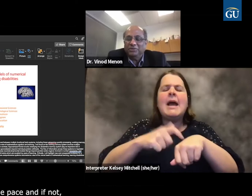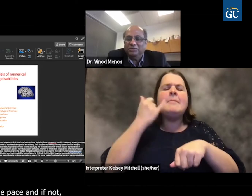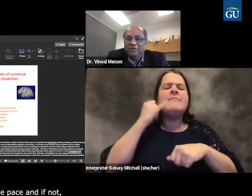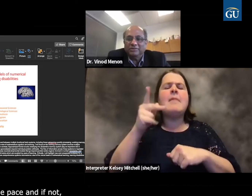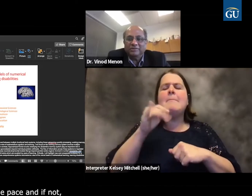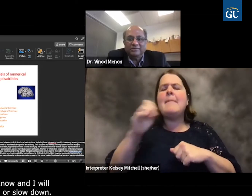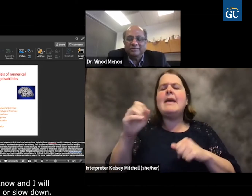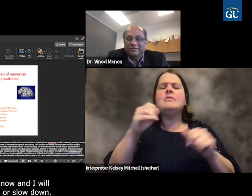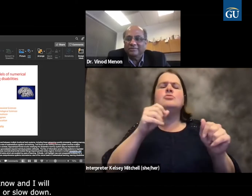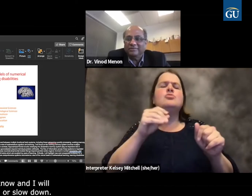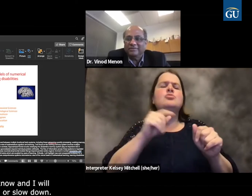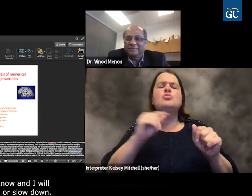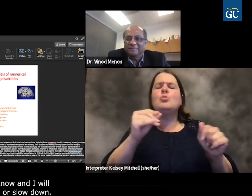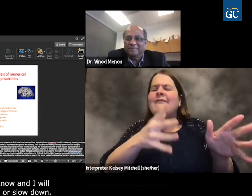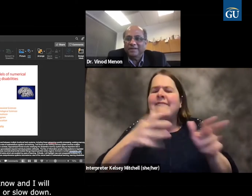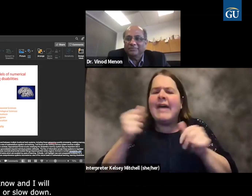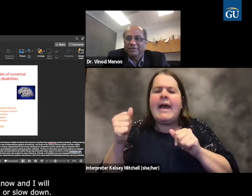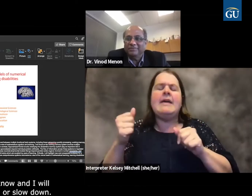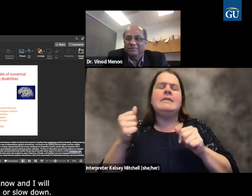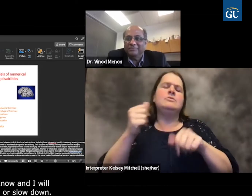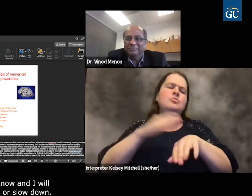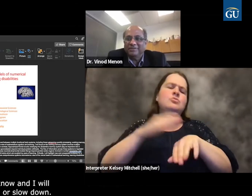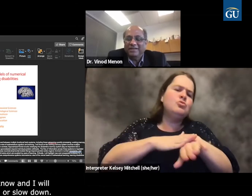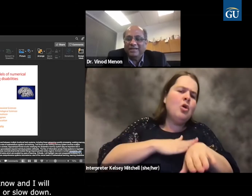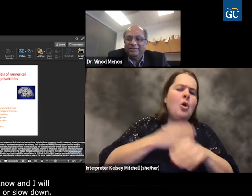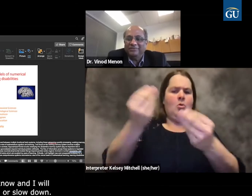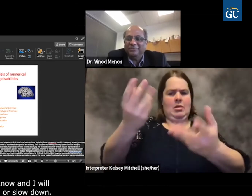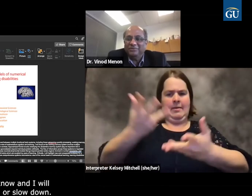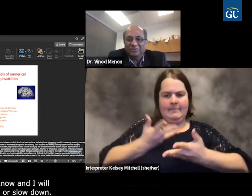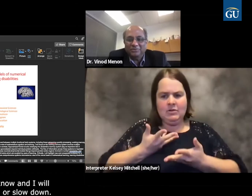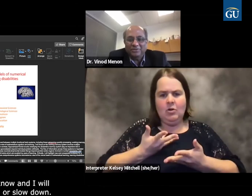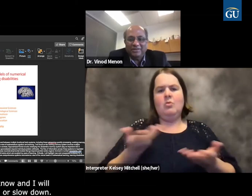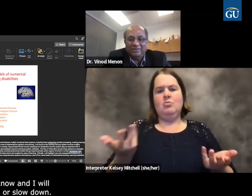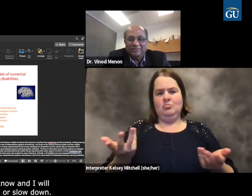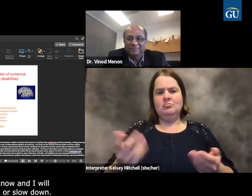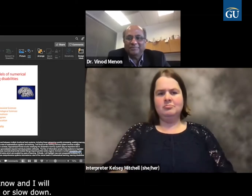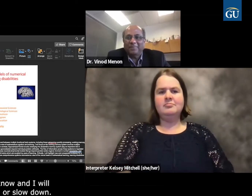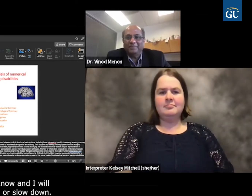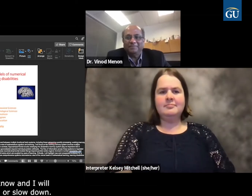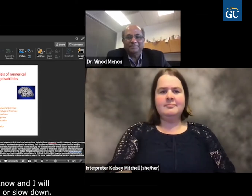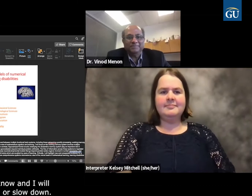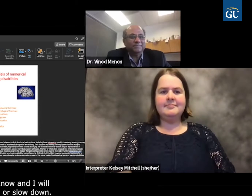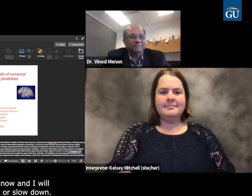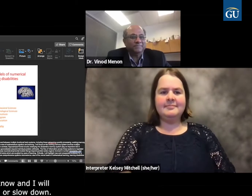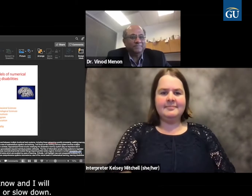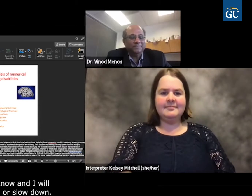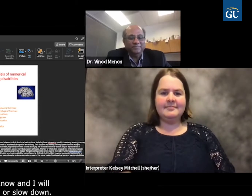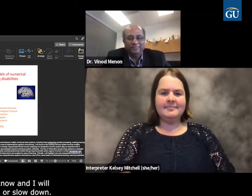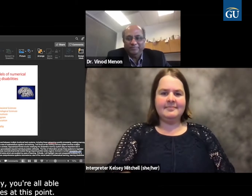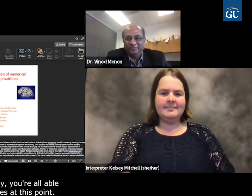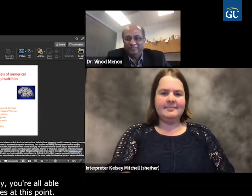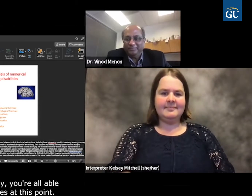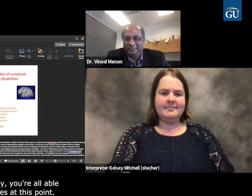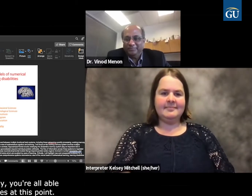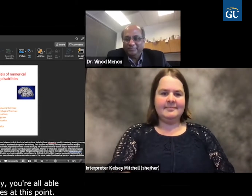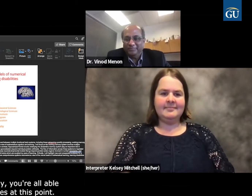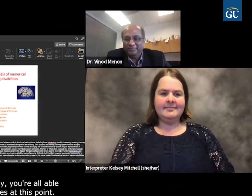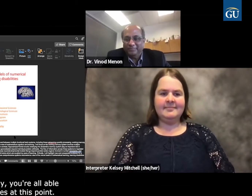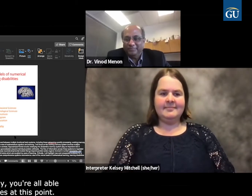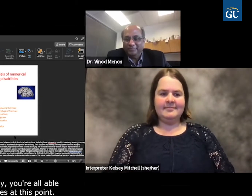if not just let me know and i will either hasten or slow down